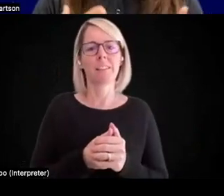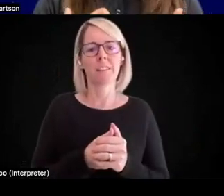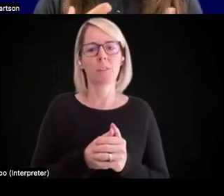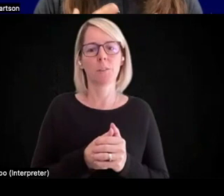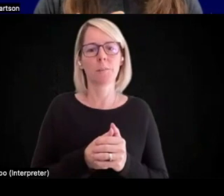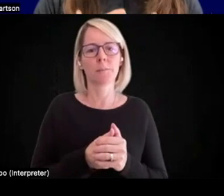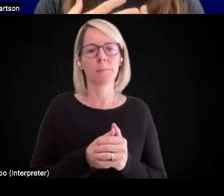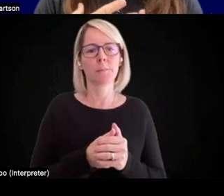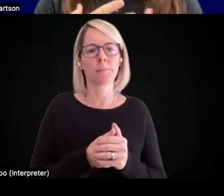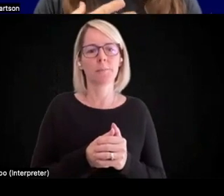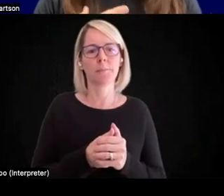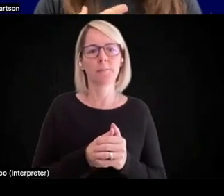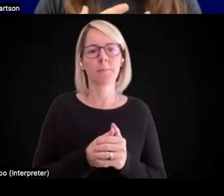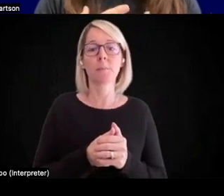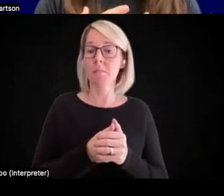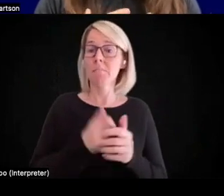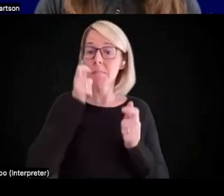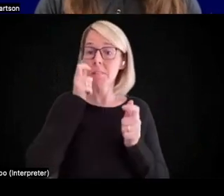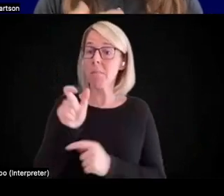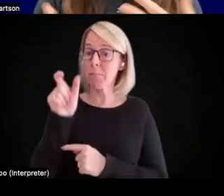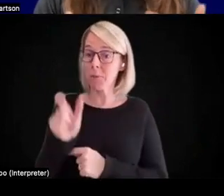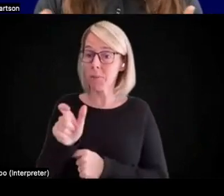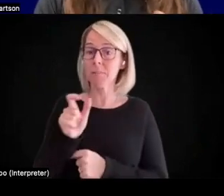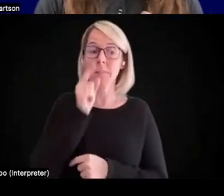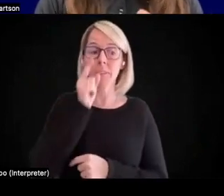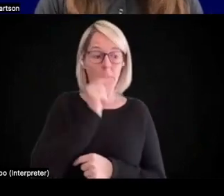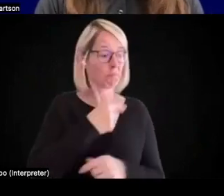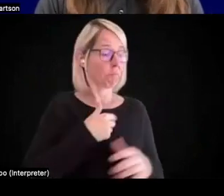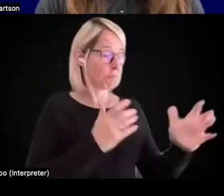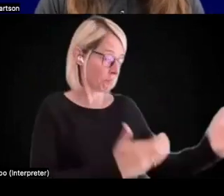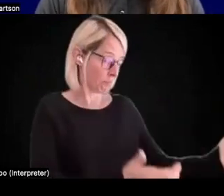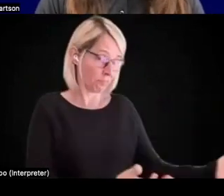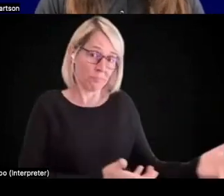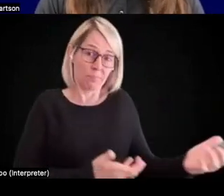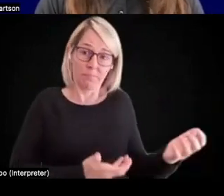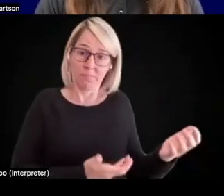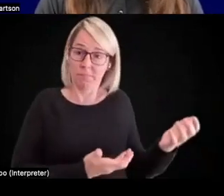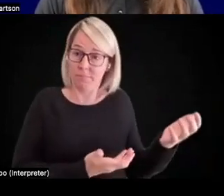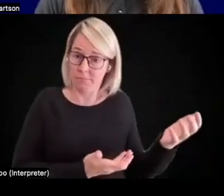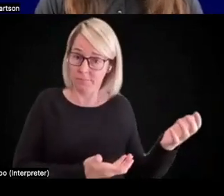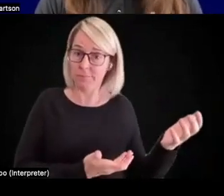up the child and move them close to them and then they probably could probably do the "Oh, oh, oh",